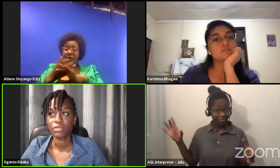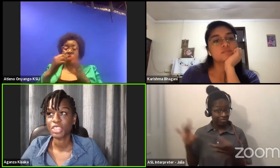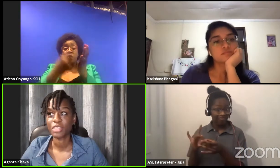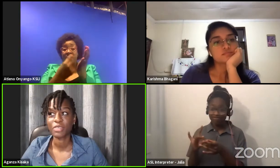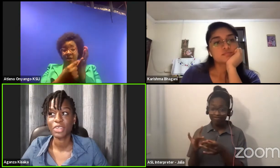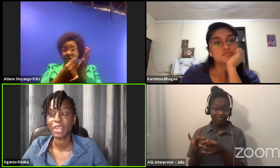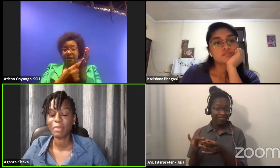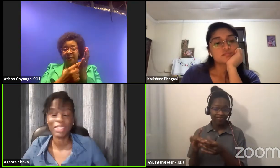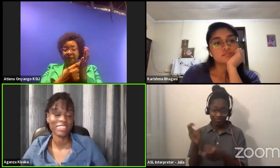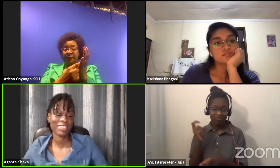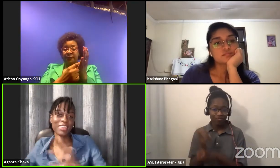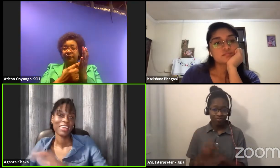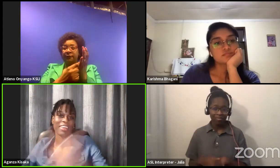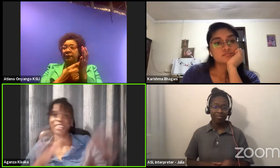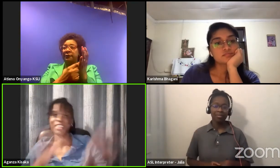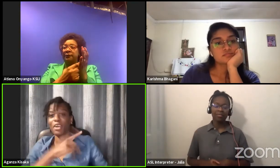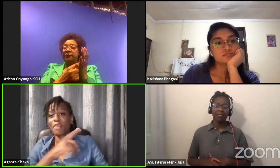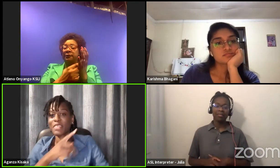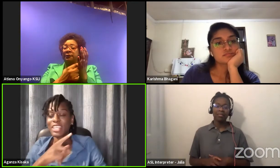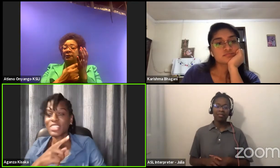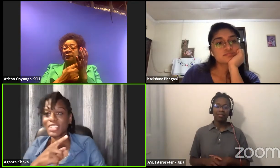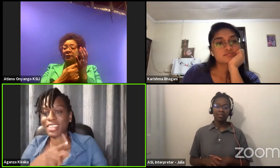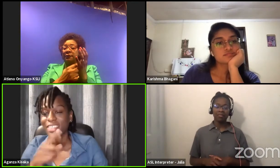First of all, I mean, just the colonization at the theater